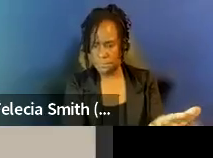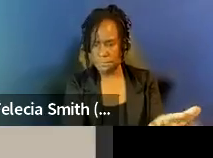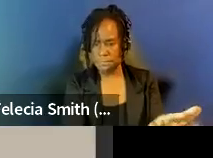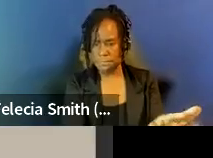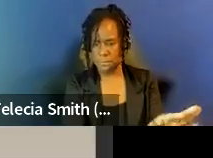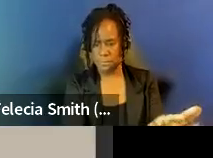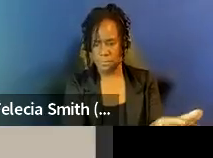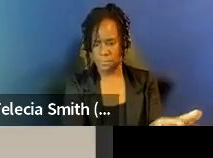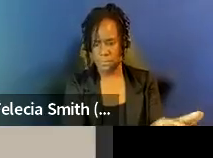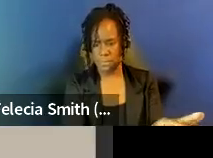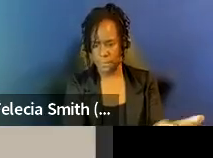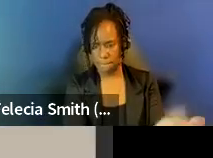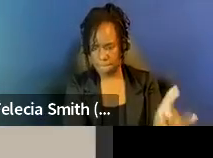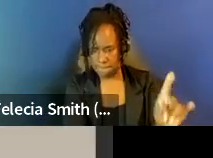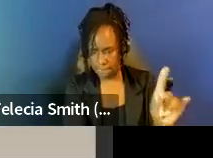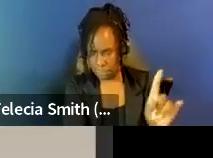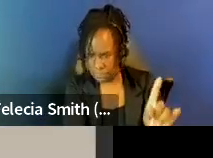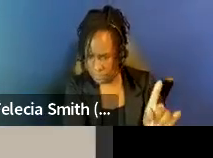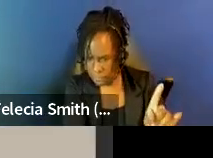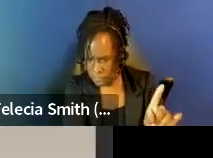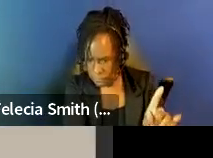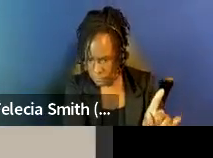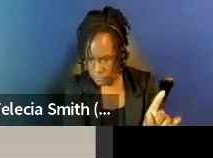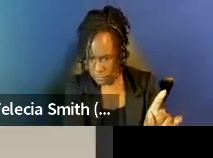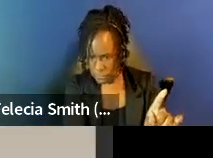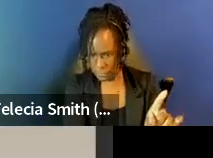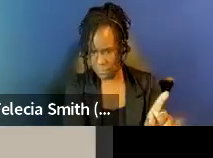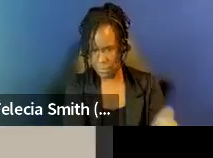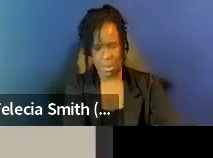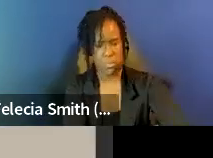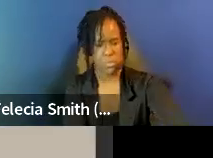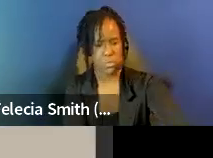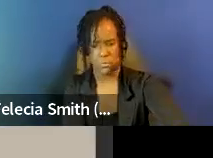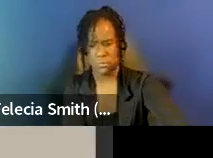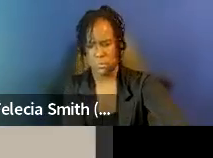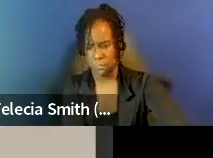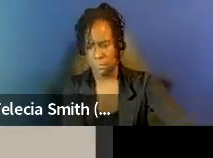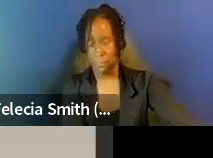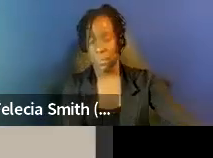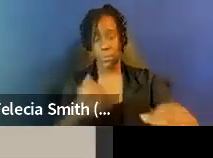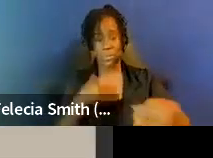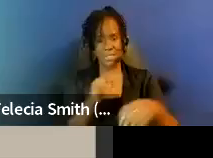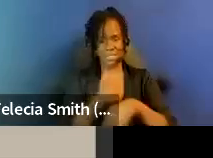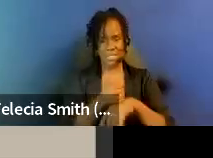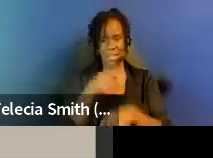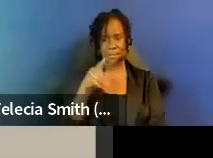I my name is identify as disabled. I have vision related disabilities, which is why I am